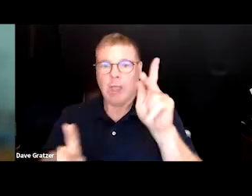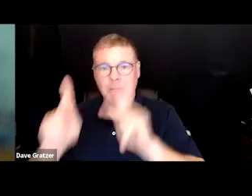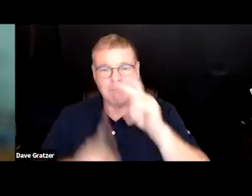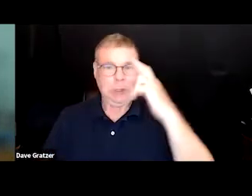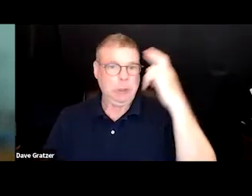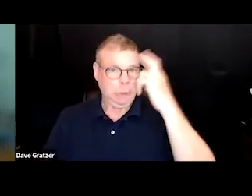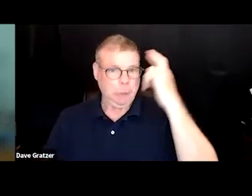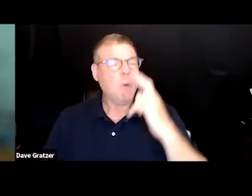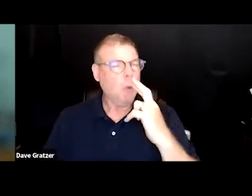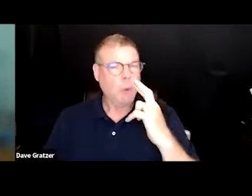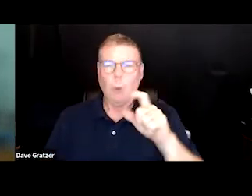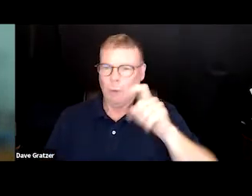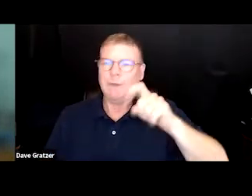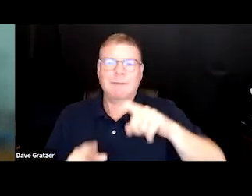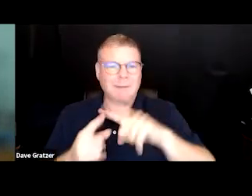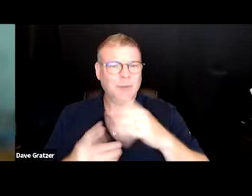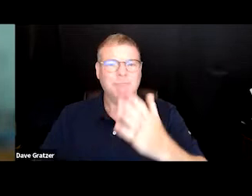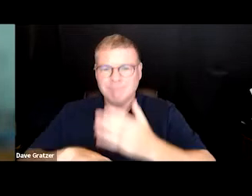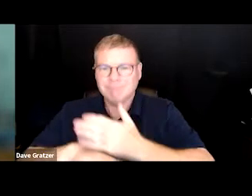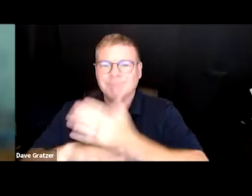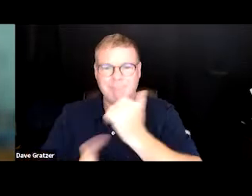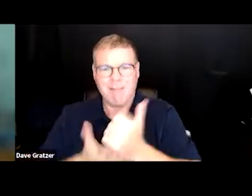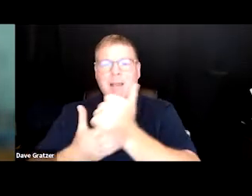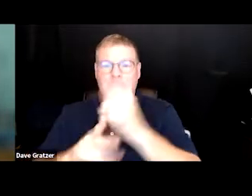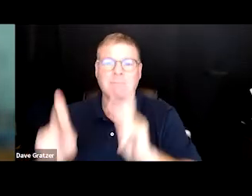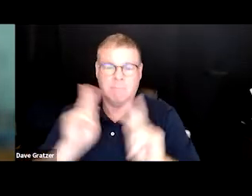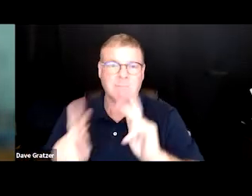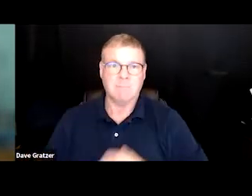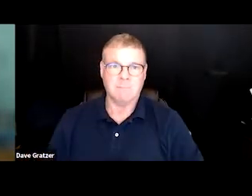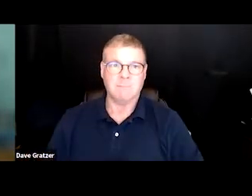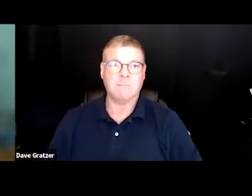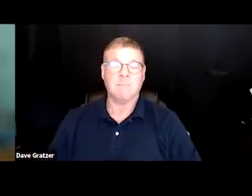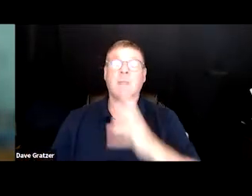to assist these individuals. One of the other things that I think made